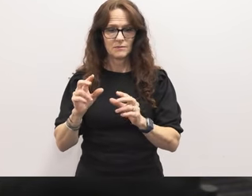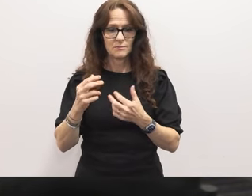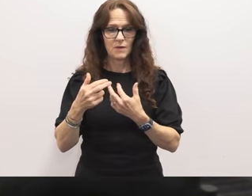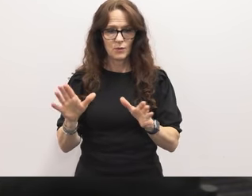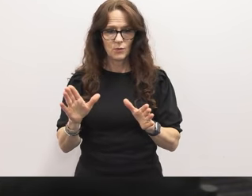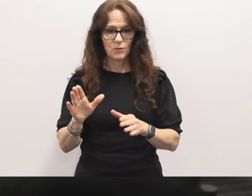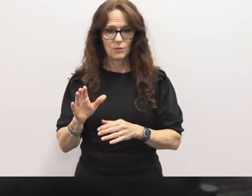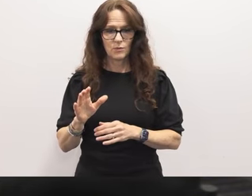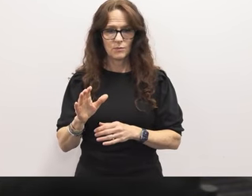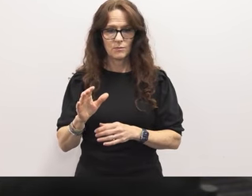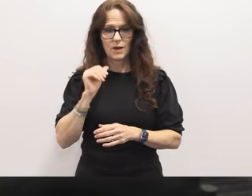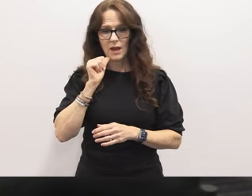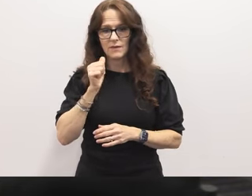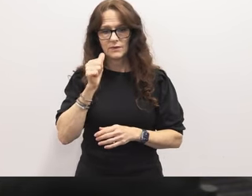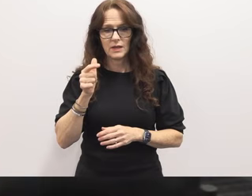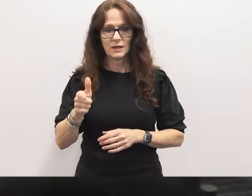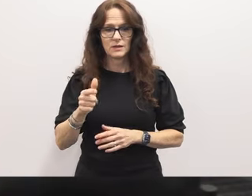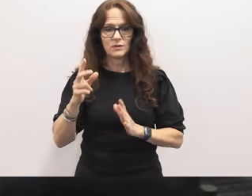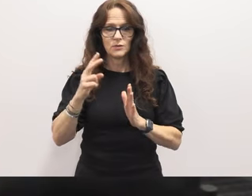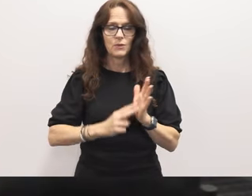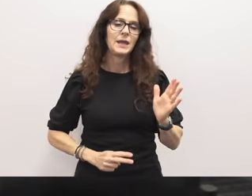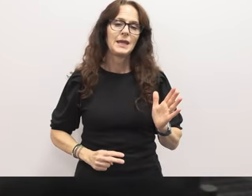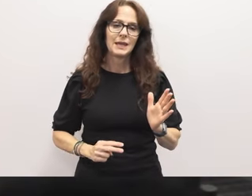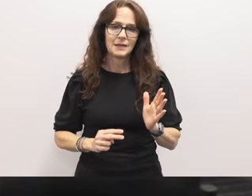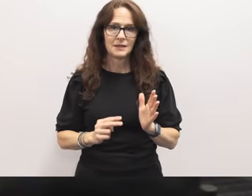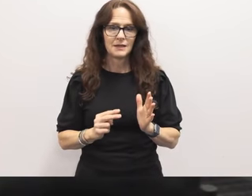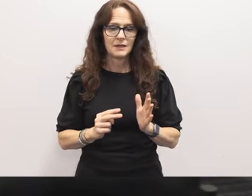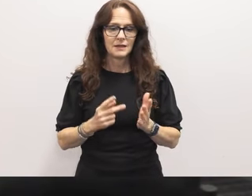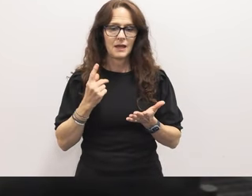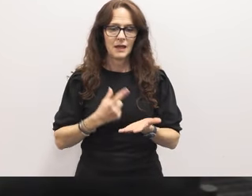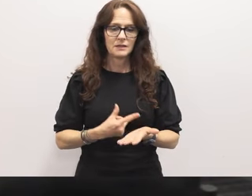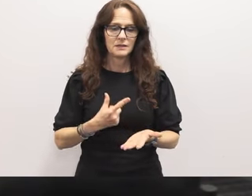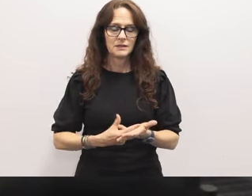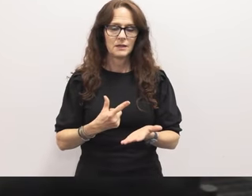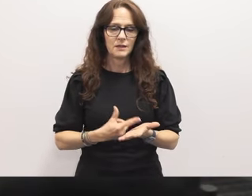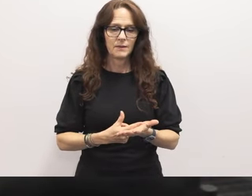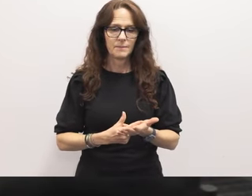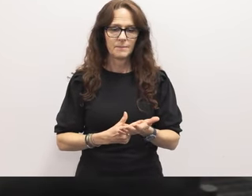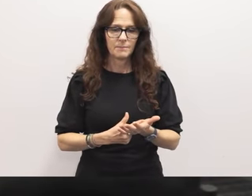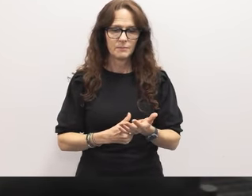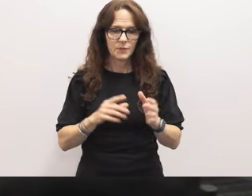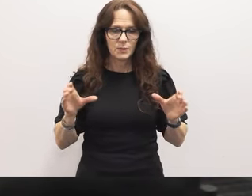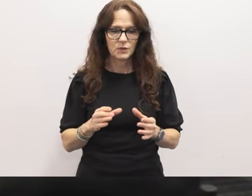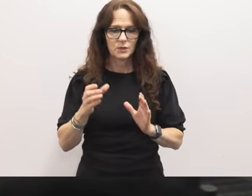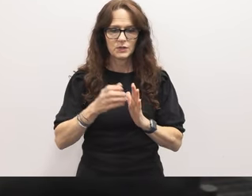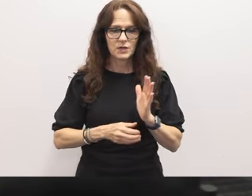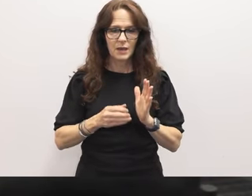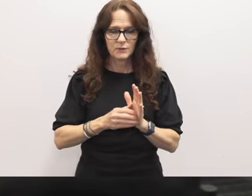to read and to discuss, and we would do a chapter each Friday.